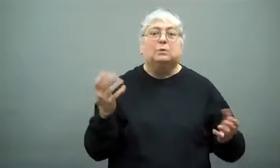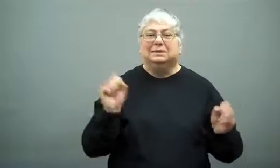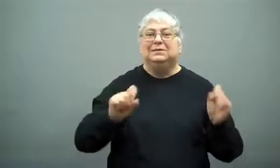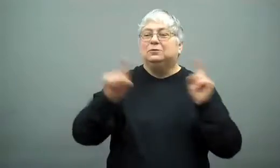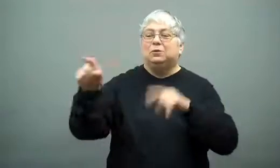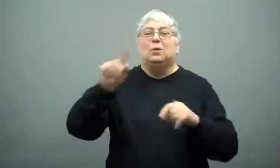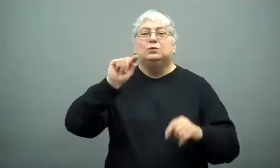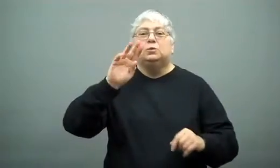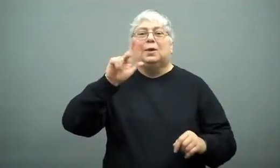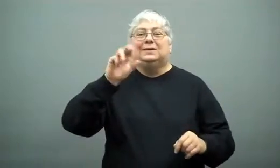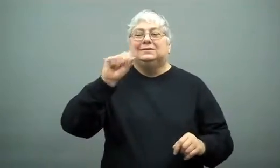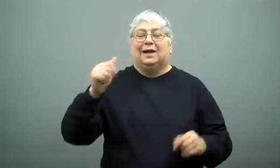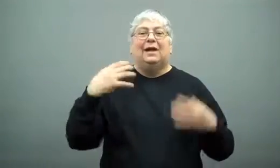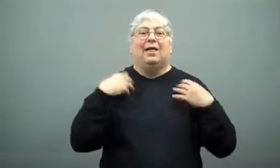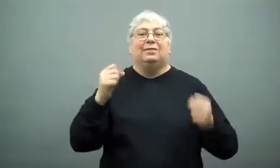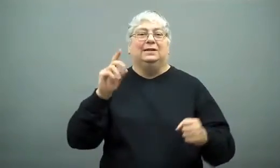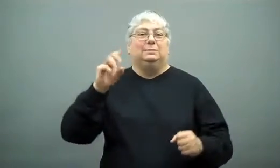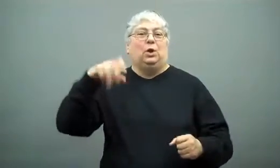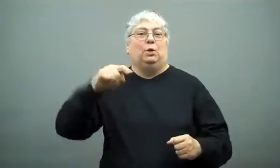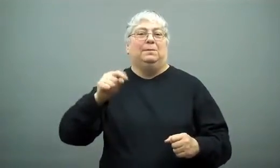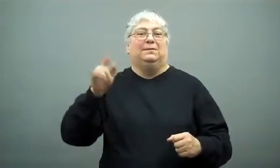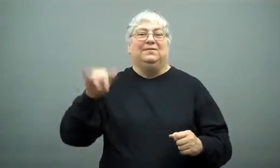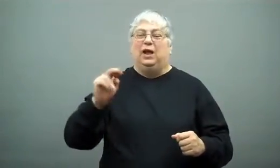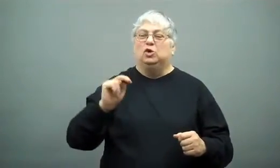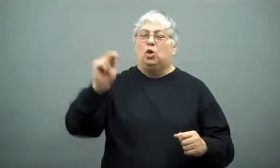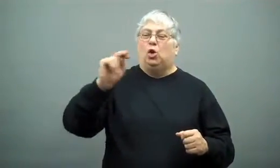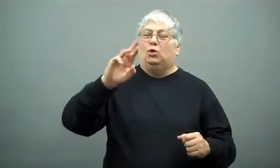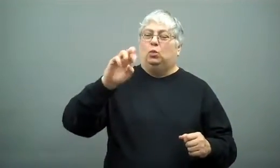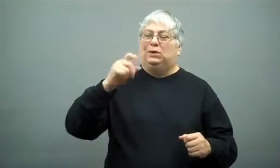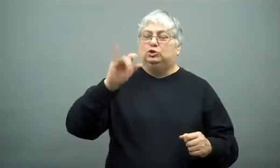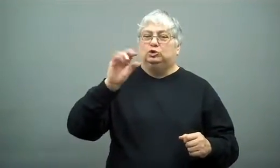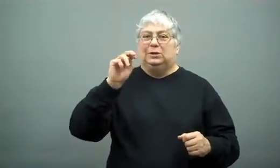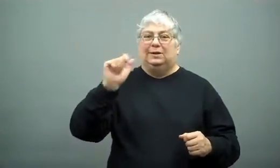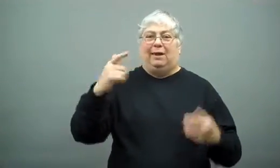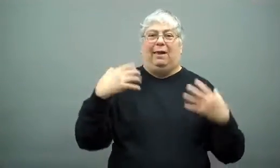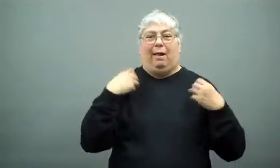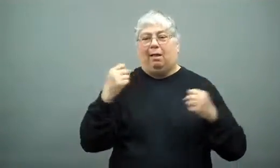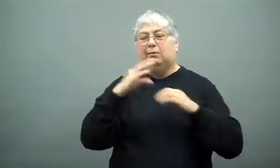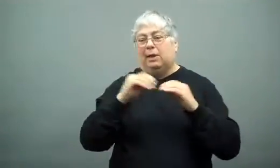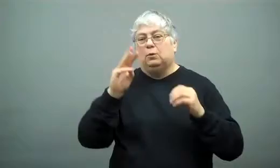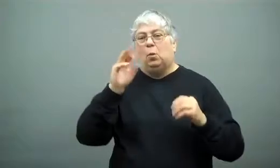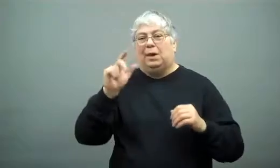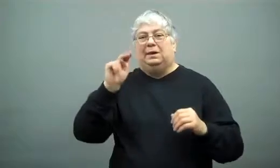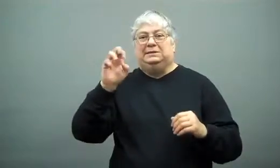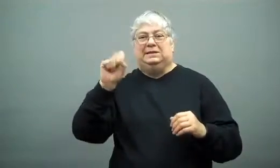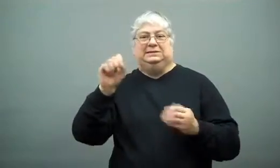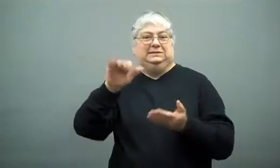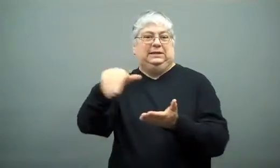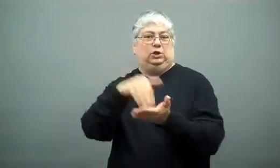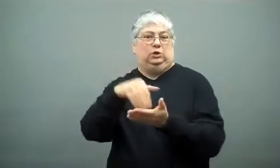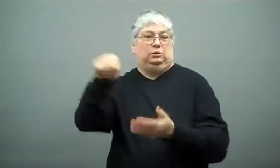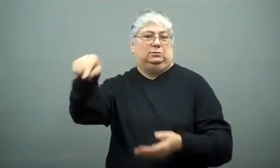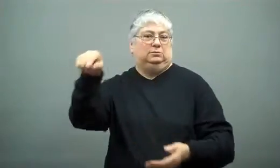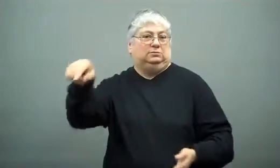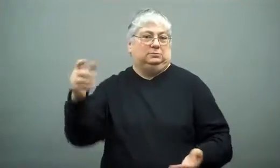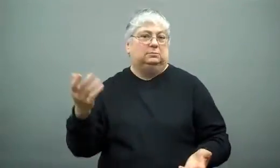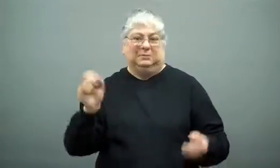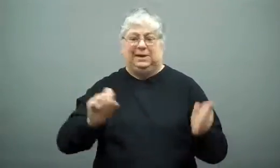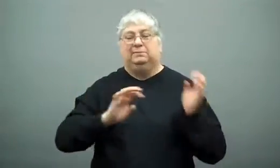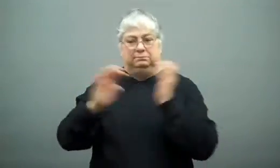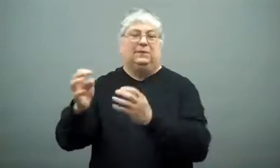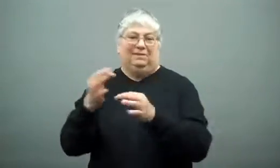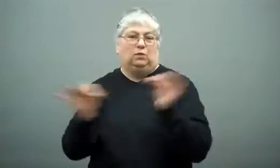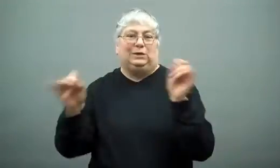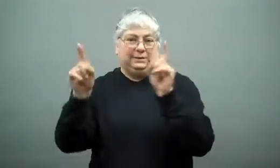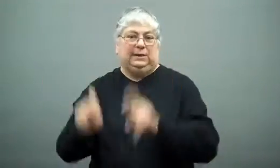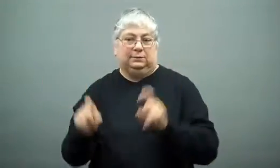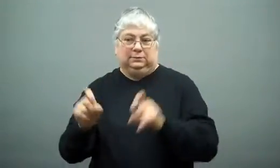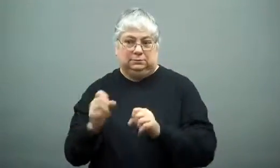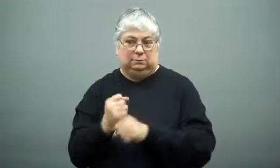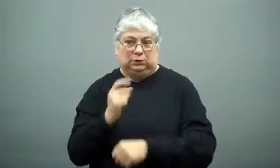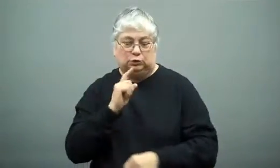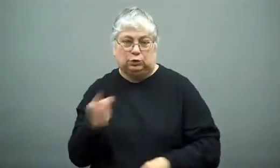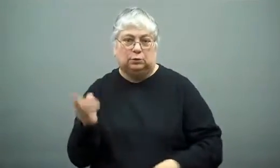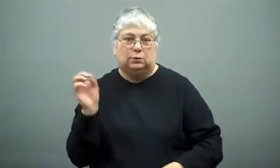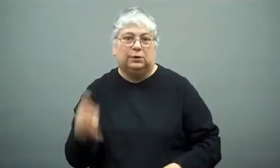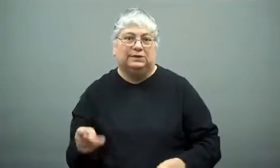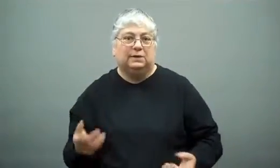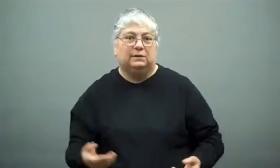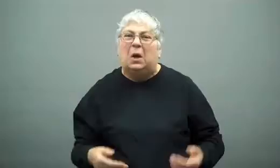at the Tulsa Health Department North Regional Health and Wellness Center.